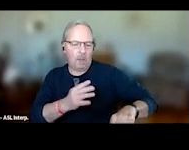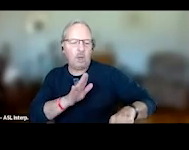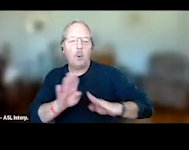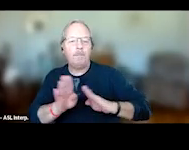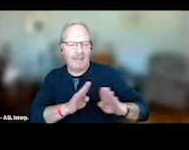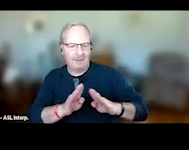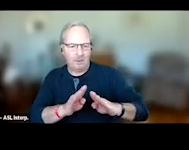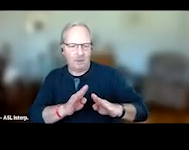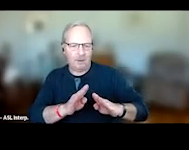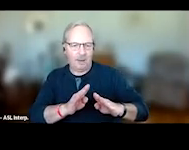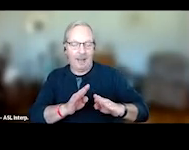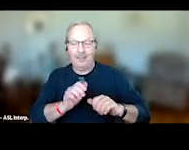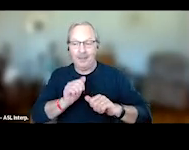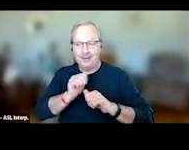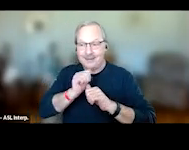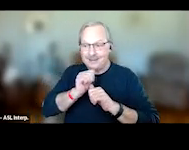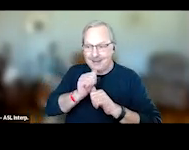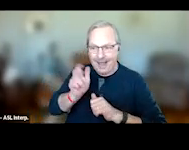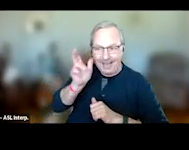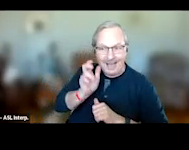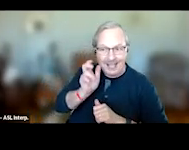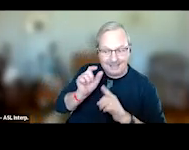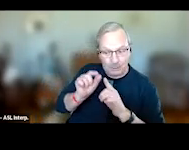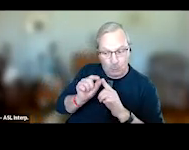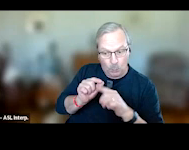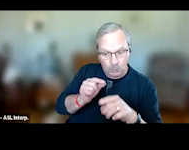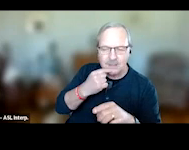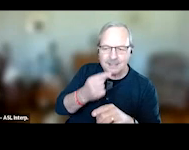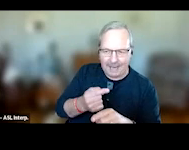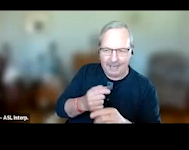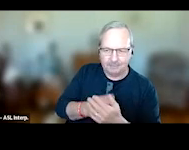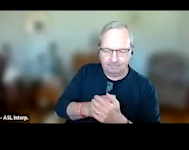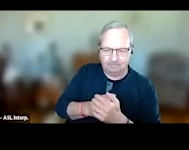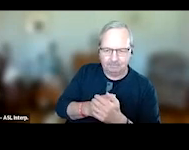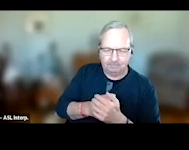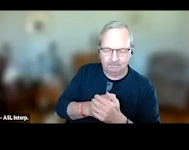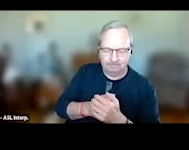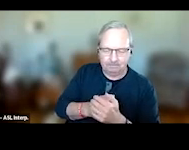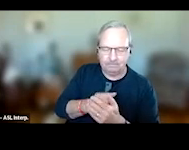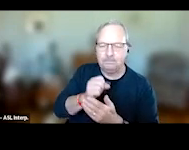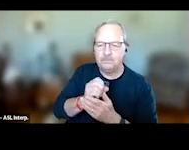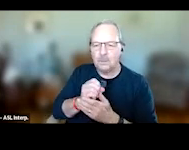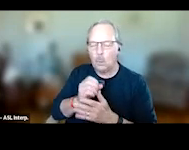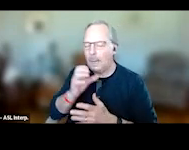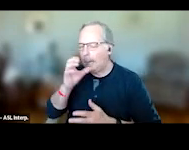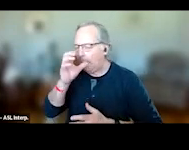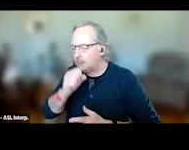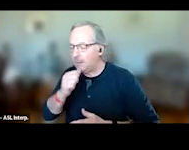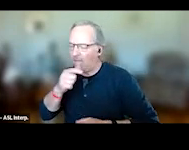likely that they are to actually listen to the words that you're saying. So, assume non-threatening behavior.